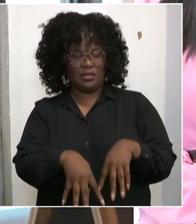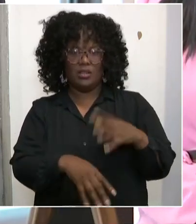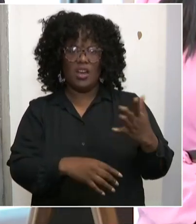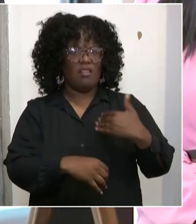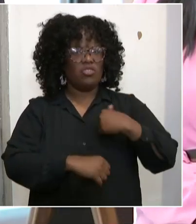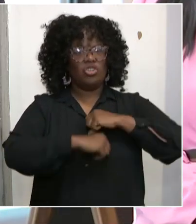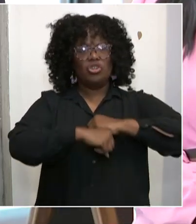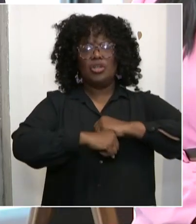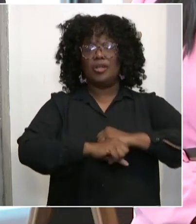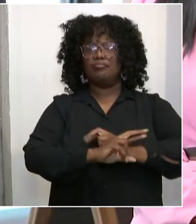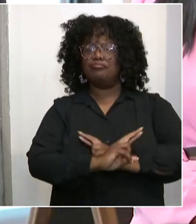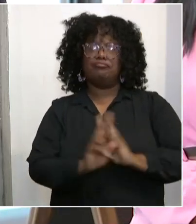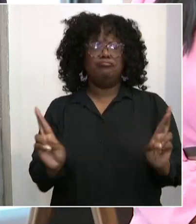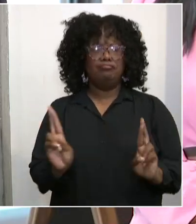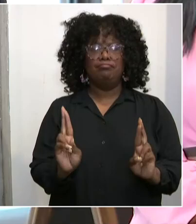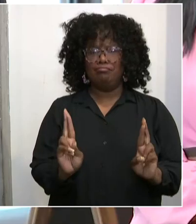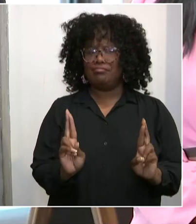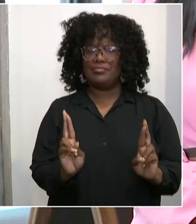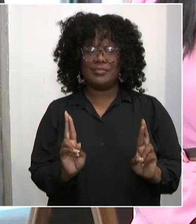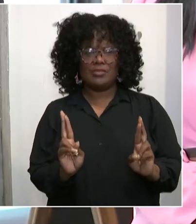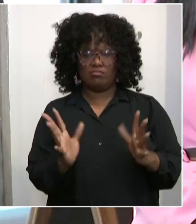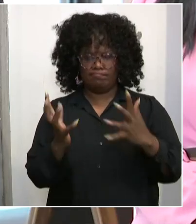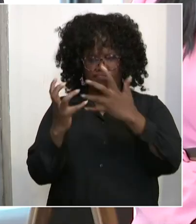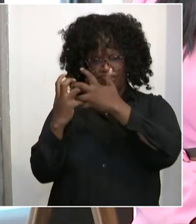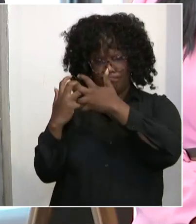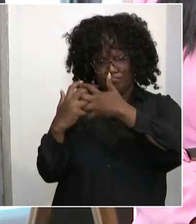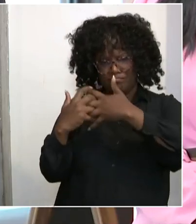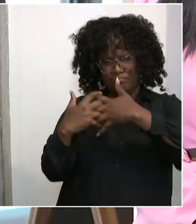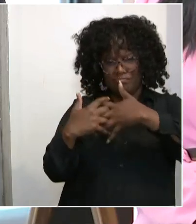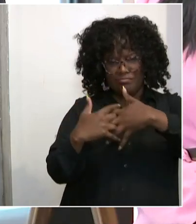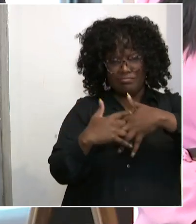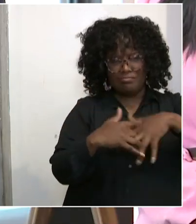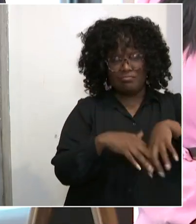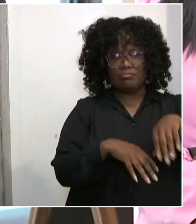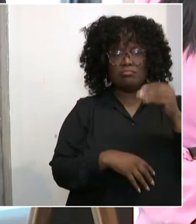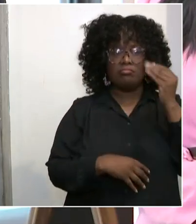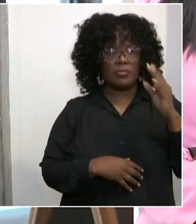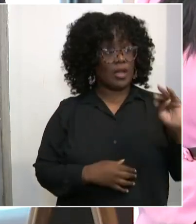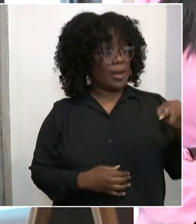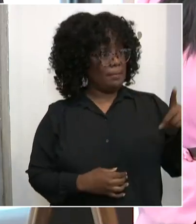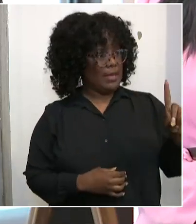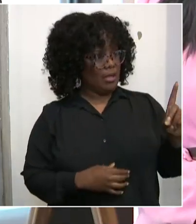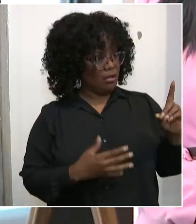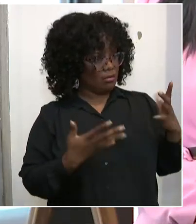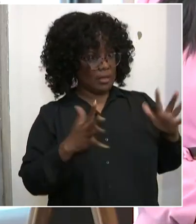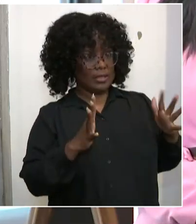include the Metropolitan Police Department, but we also bring in our federal, state and local partners to assist us, uh, with crowd. Management.